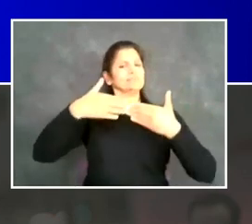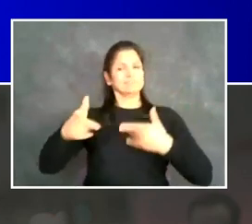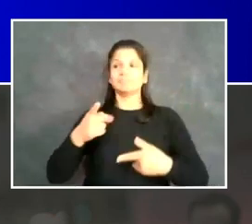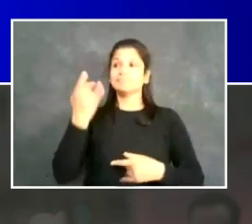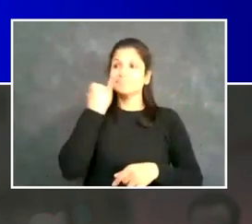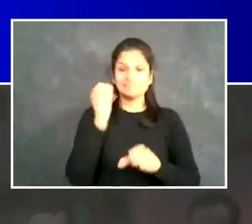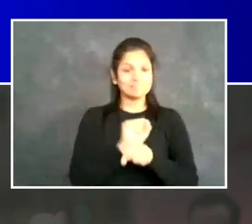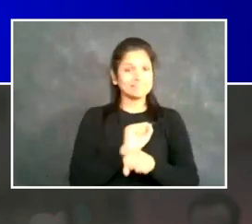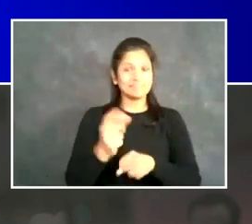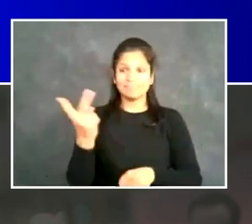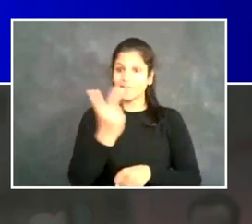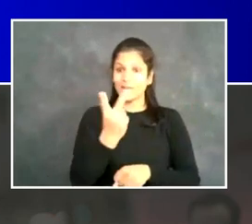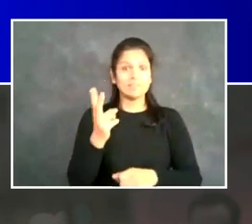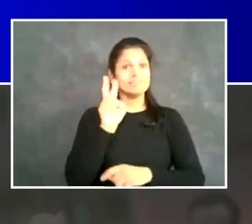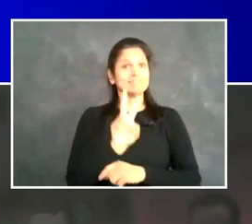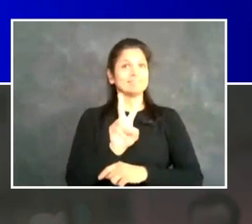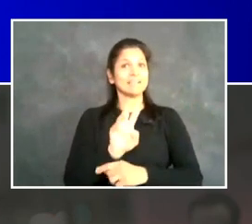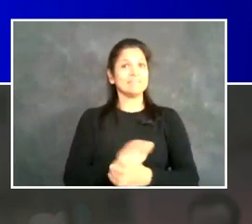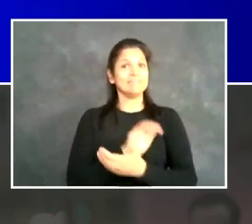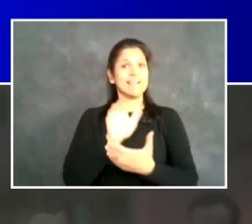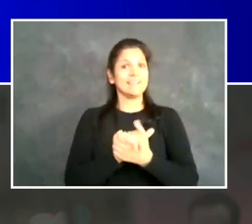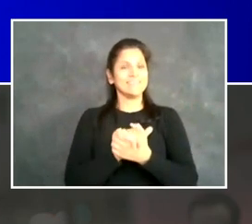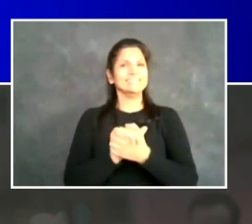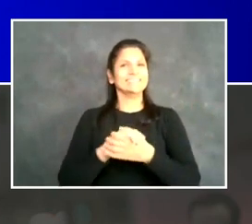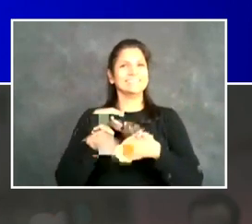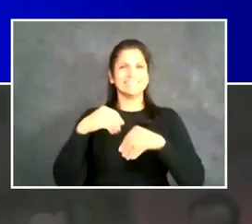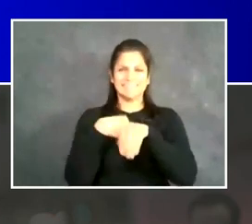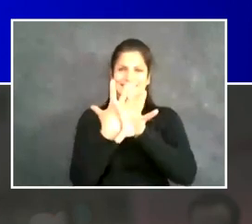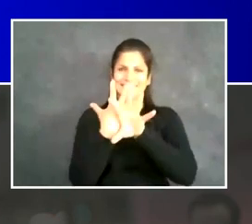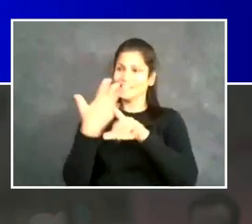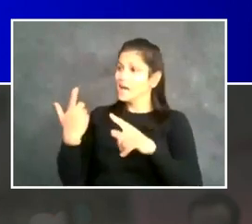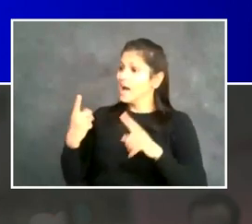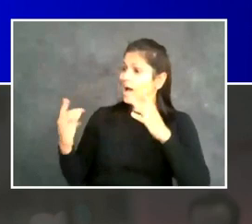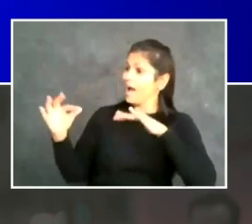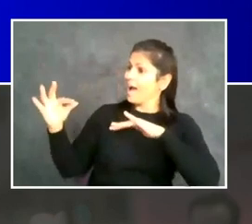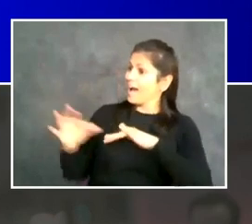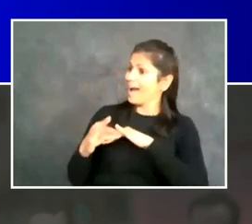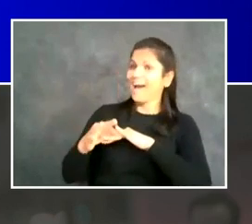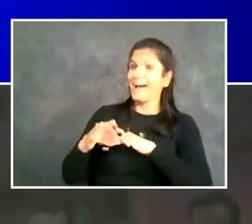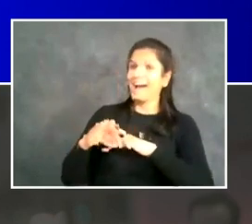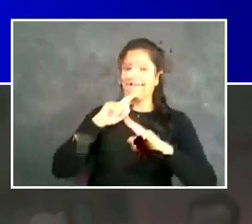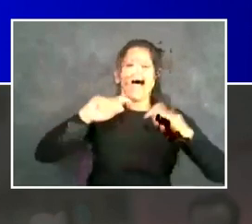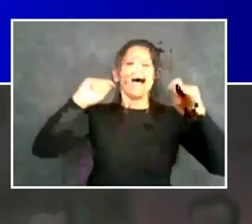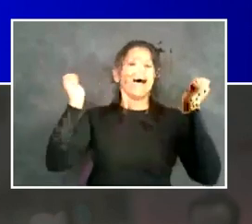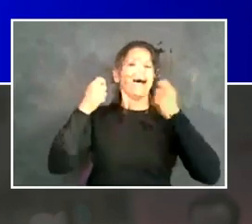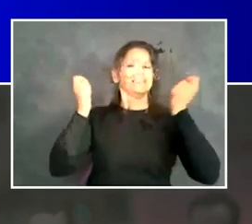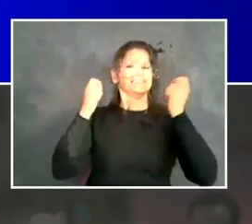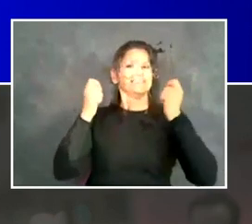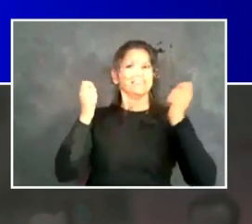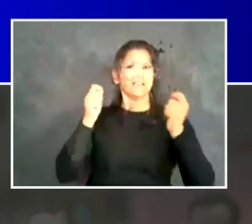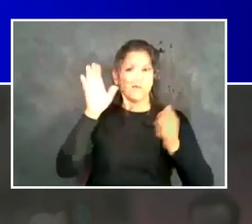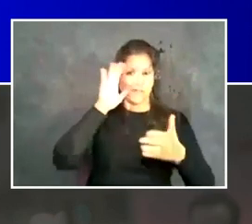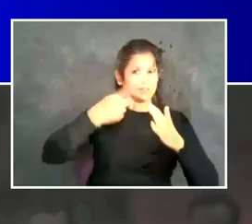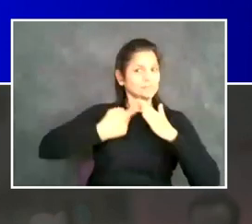PEOPLE WHO ARE READY TO TIE THE KNOT DO SO ONLINE?